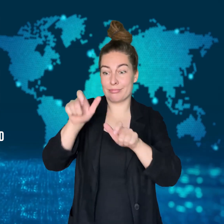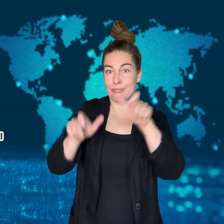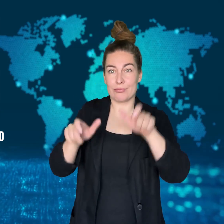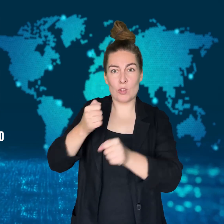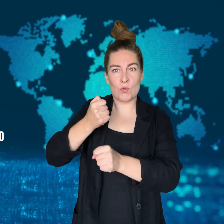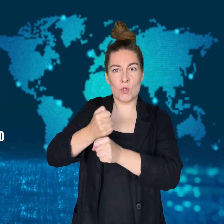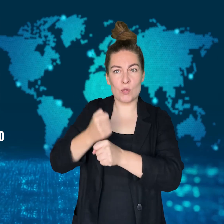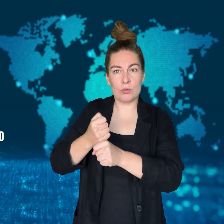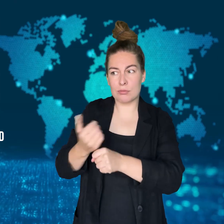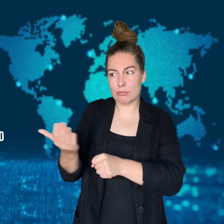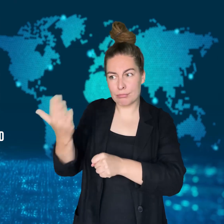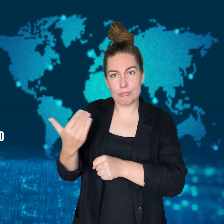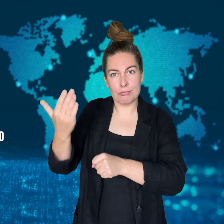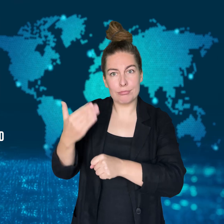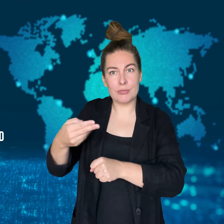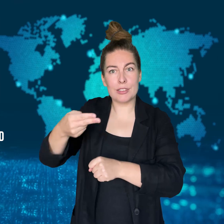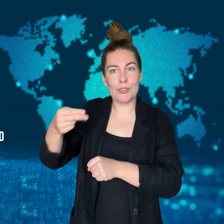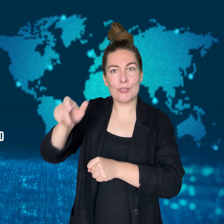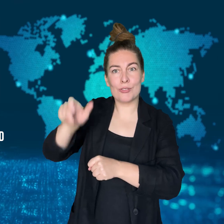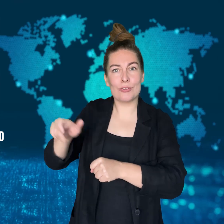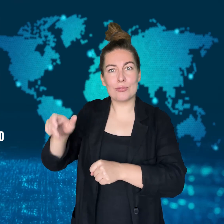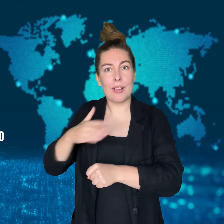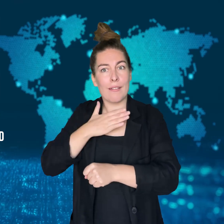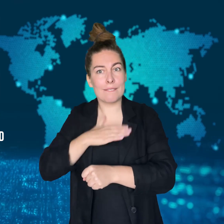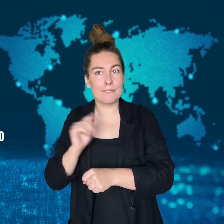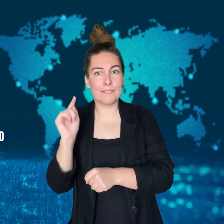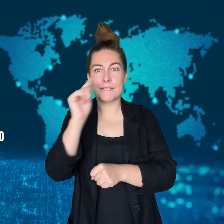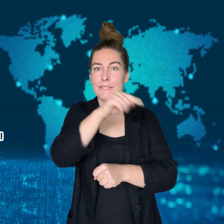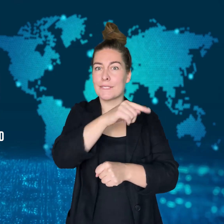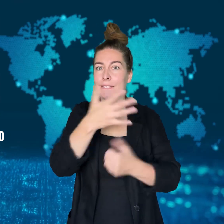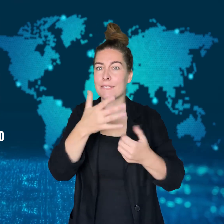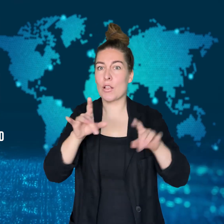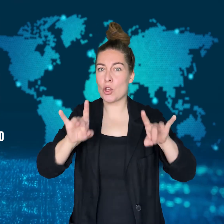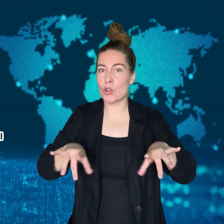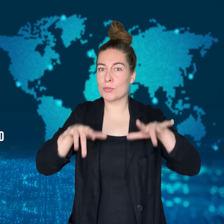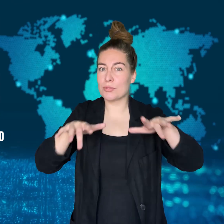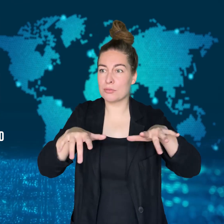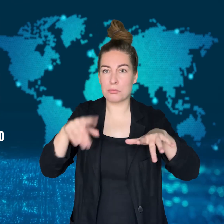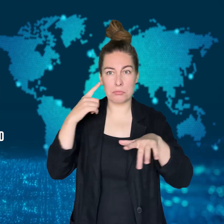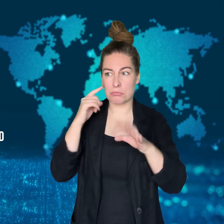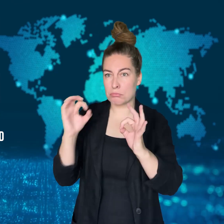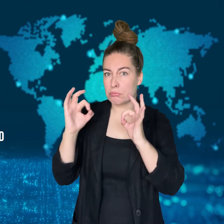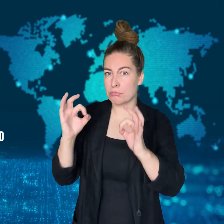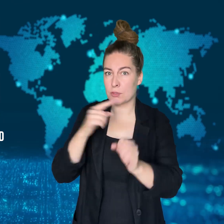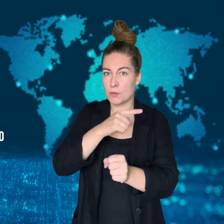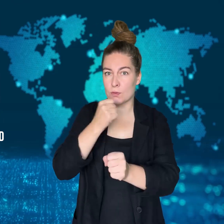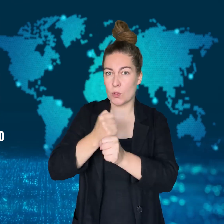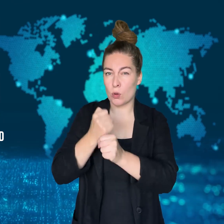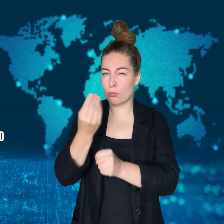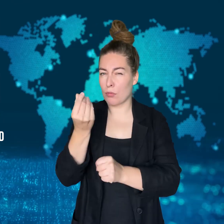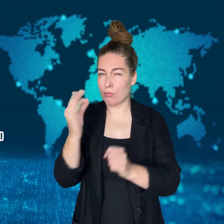The Indonesians had arrived in Australia on boats that were smuggling people.